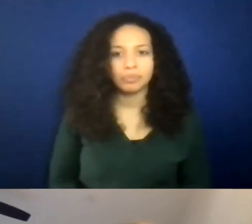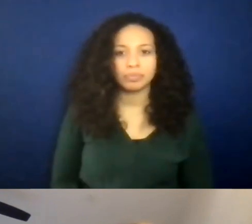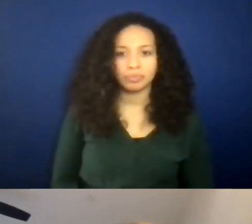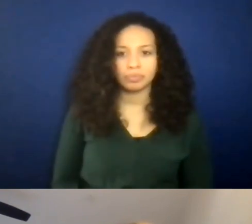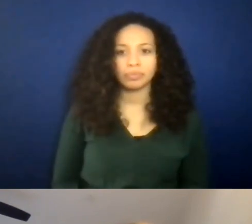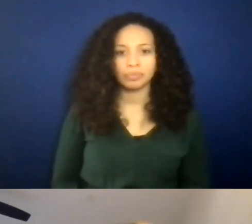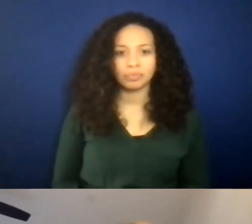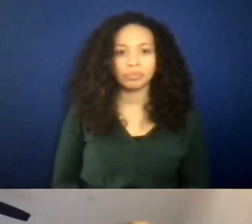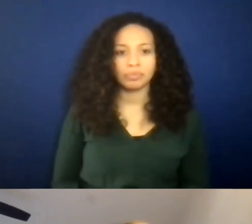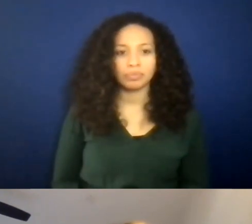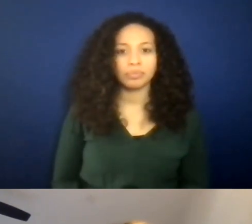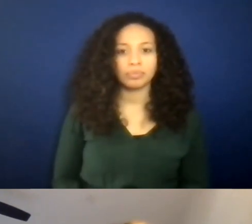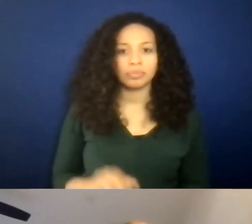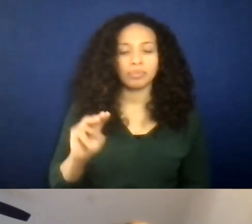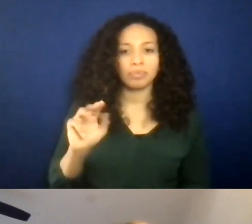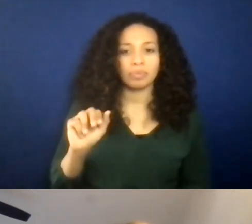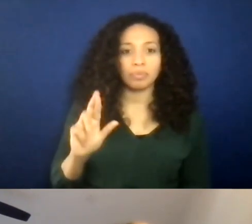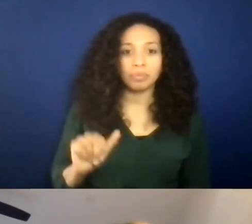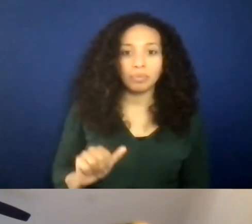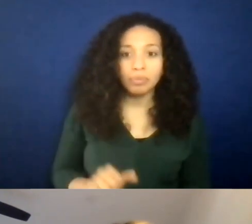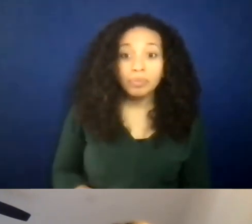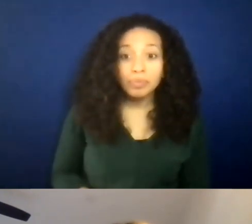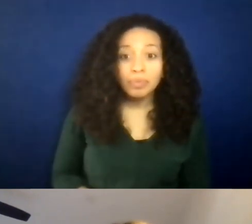I mean, for me, it's definitely...